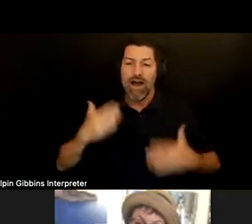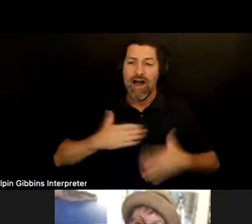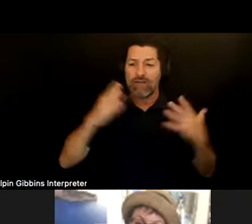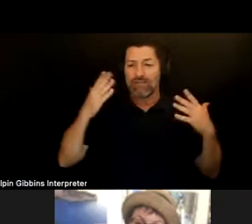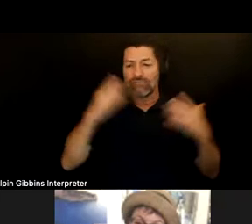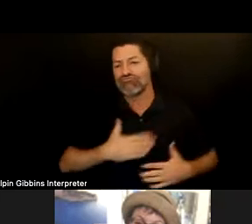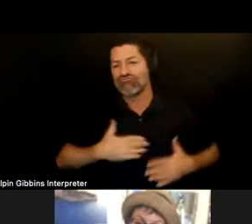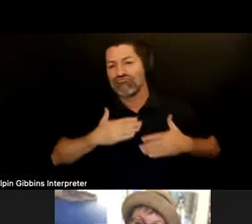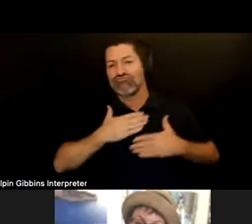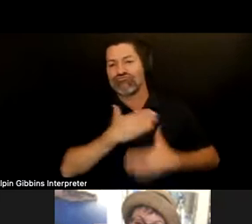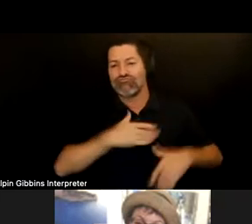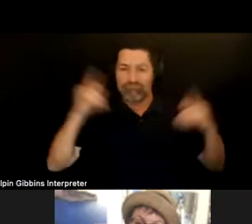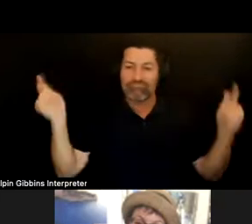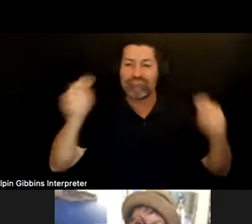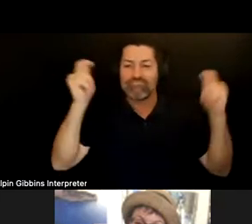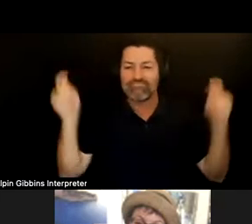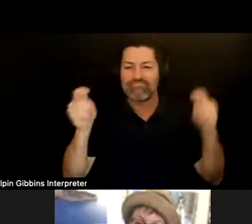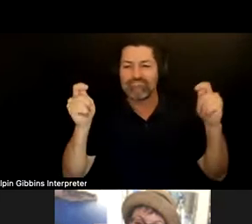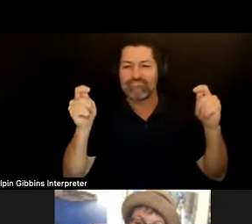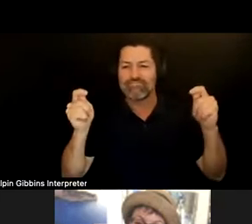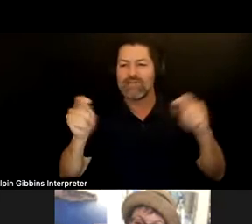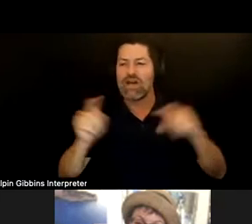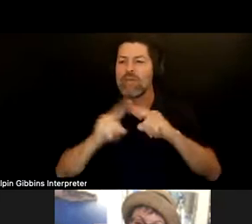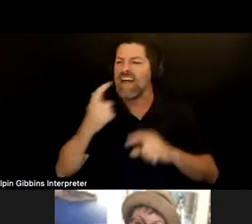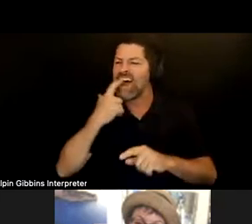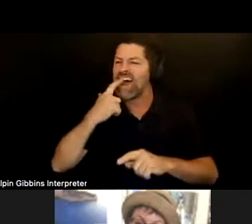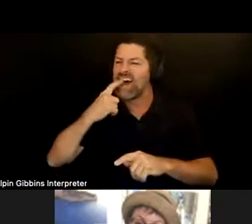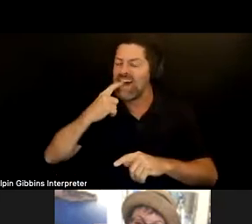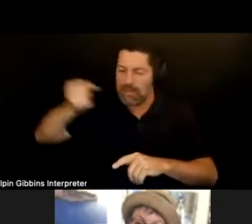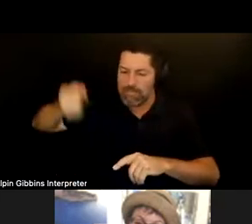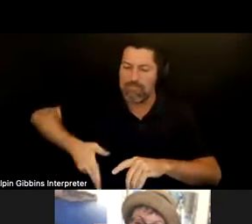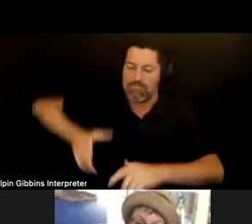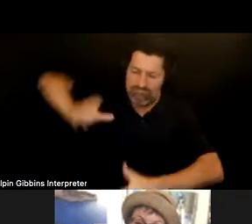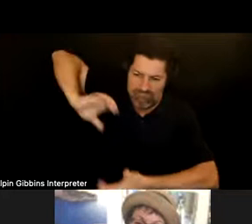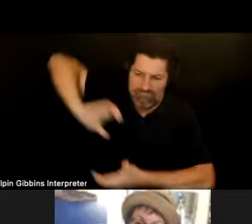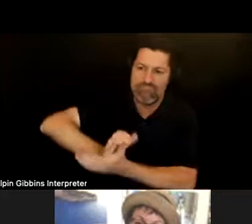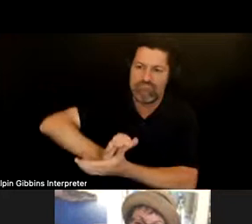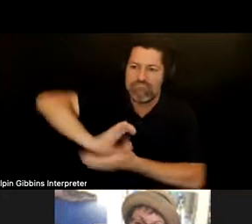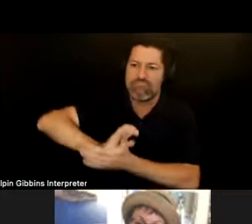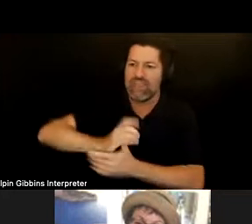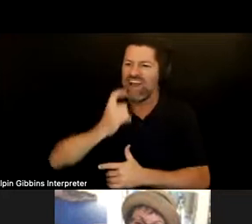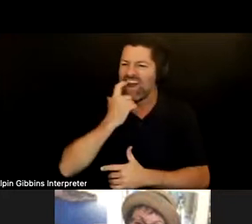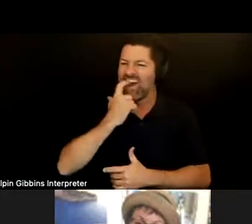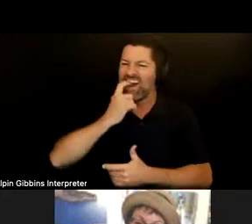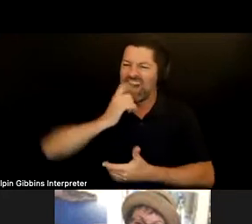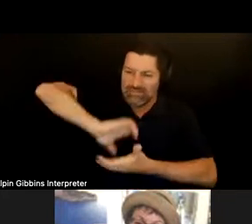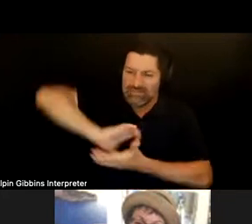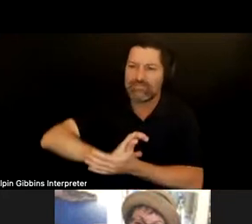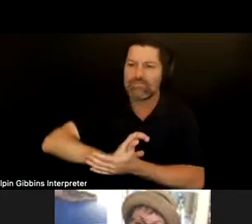19:26:11 But then there's this breaking of the glass you see the groom who steps on the glass breaks on the brakes. the glass at the wedding.